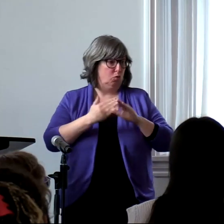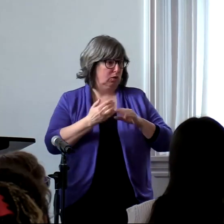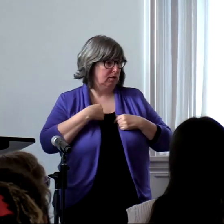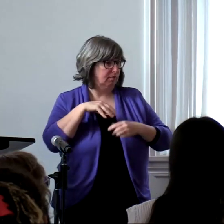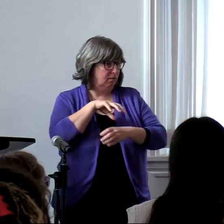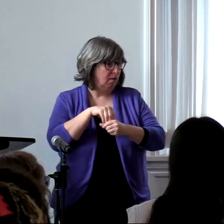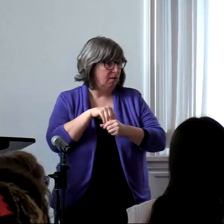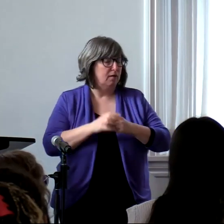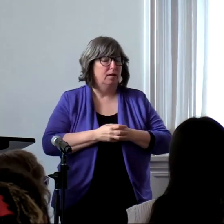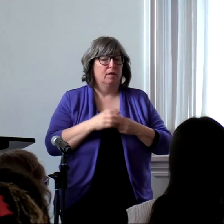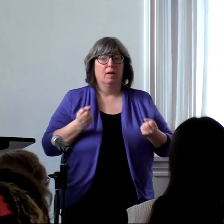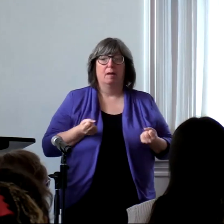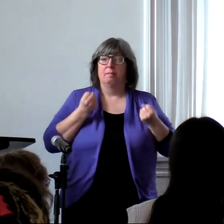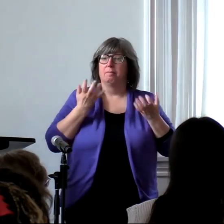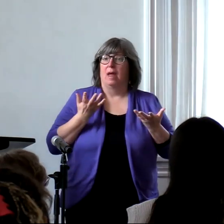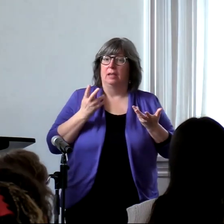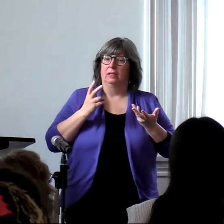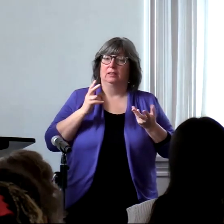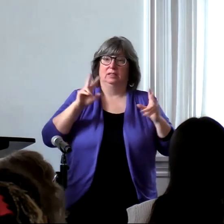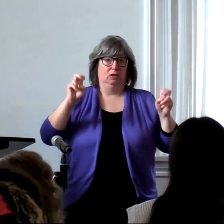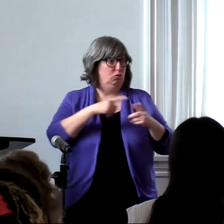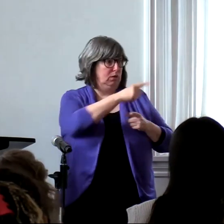a lot of the issues that Danny brought up